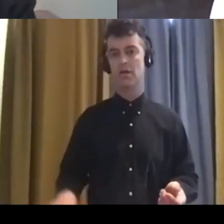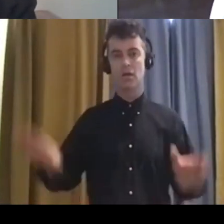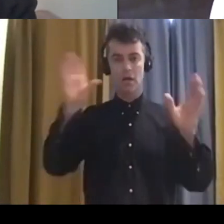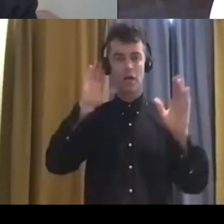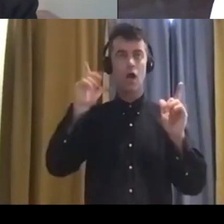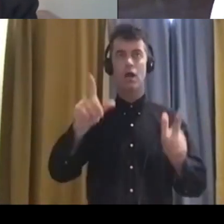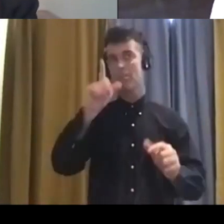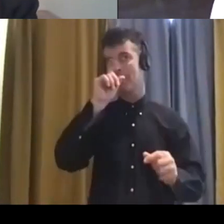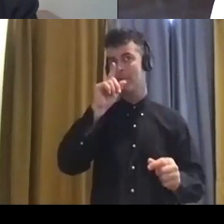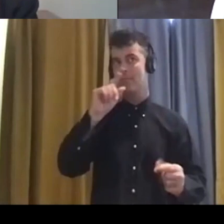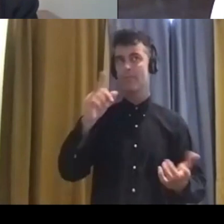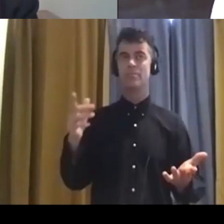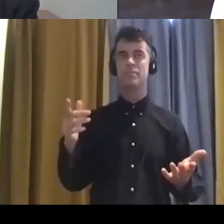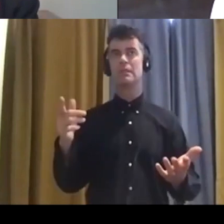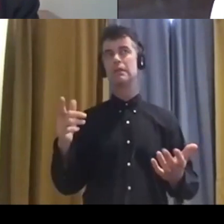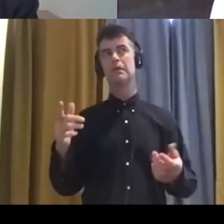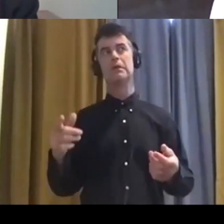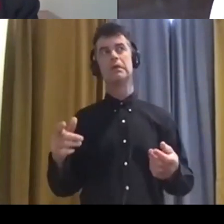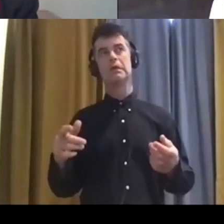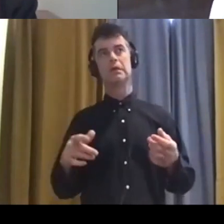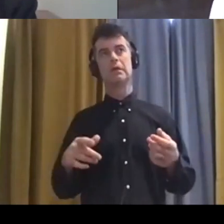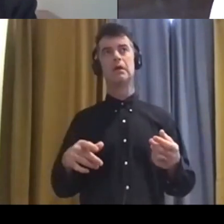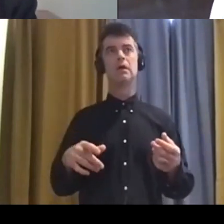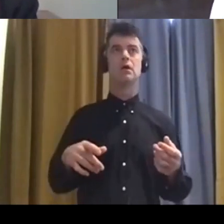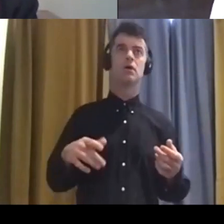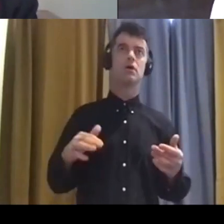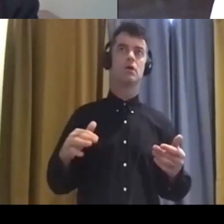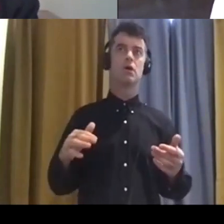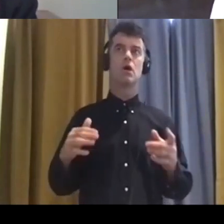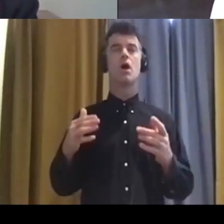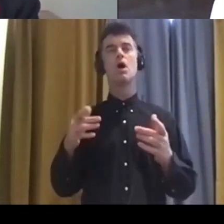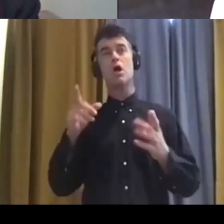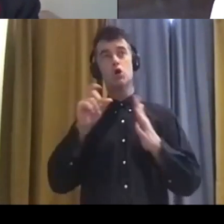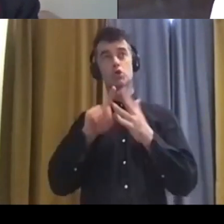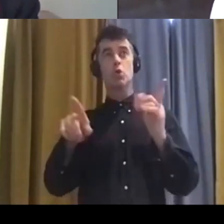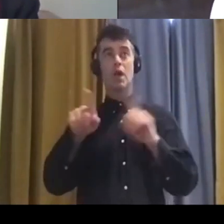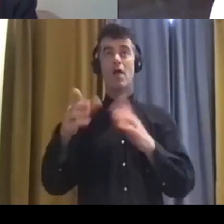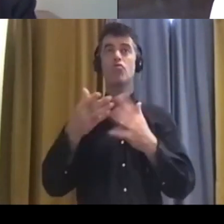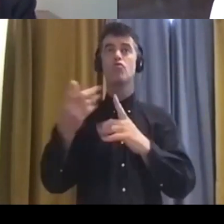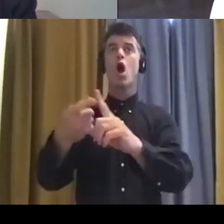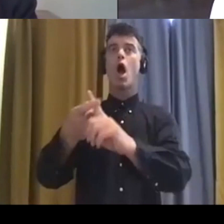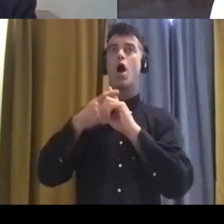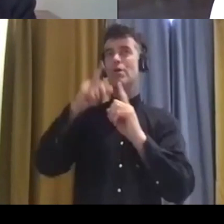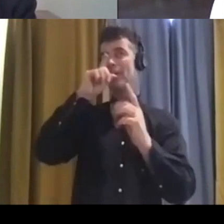talk about doing that through hiring people with disabilities. I don't think that's the